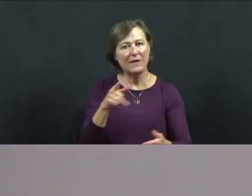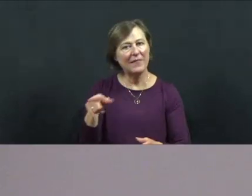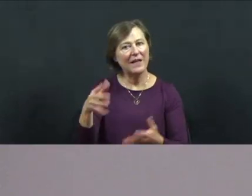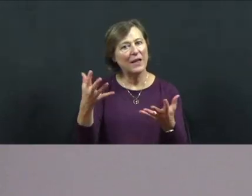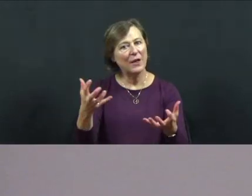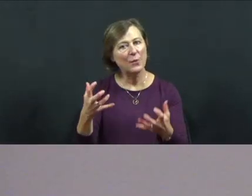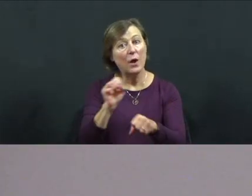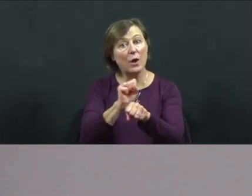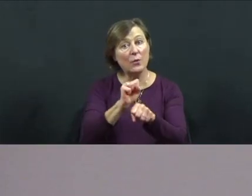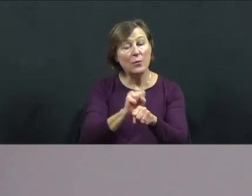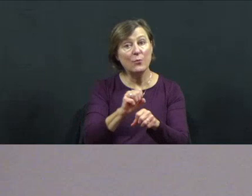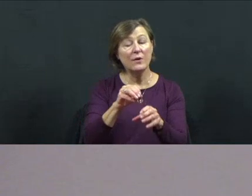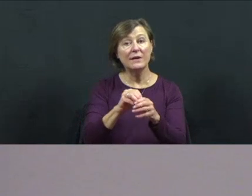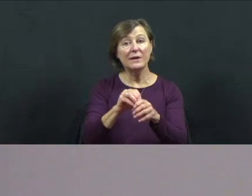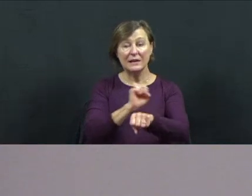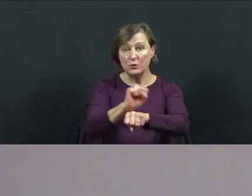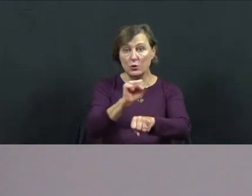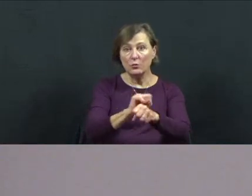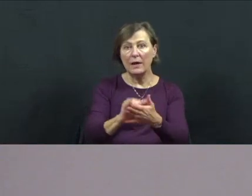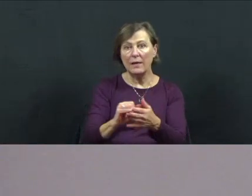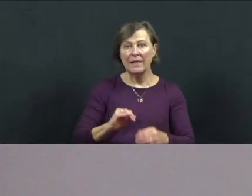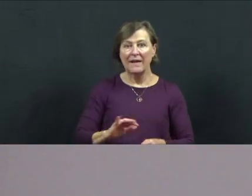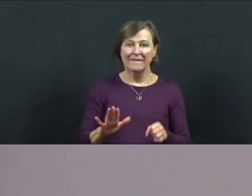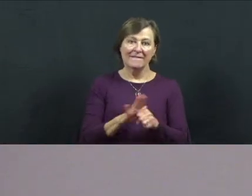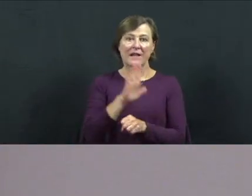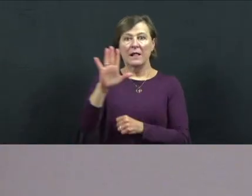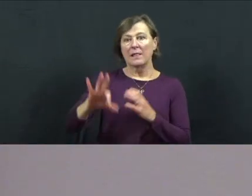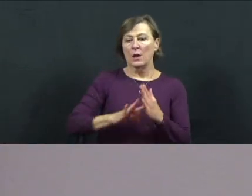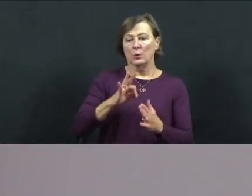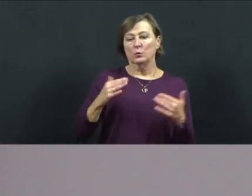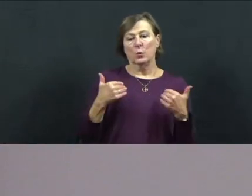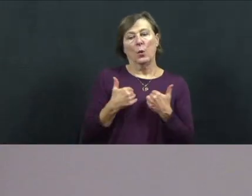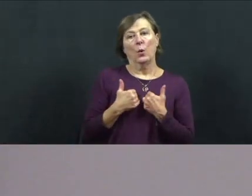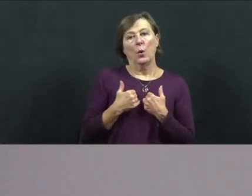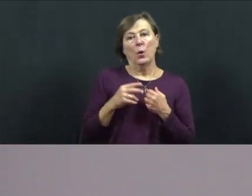fills their souls, travel to foreign lands,